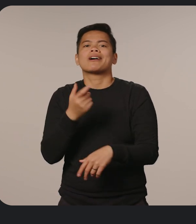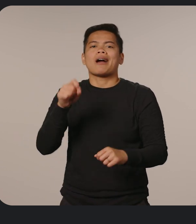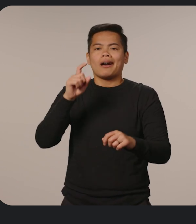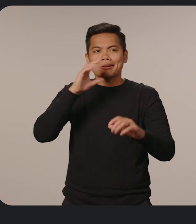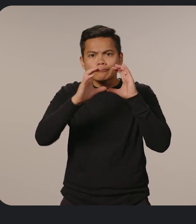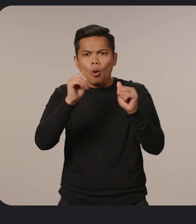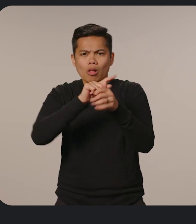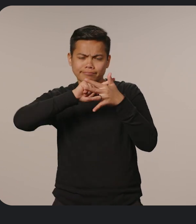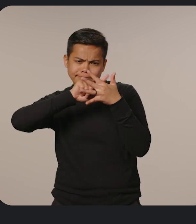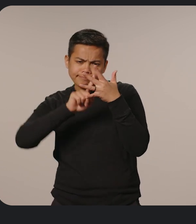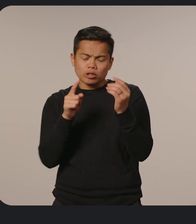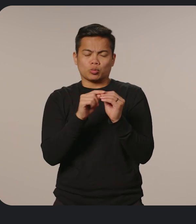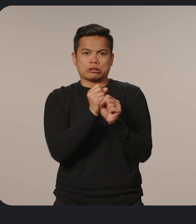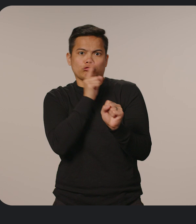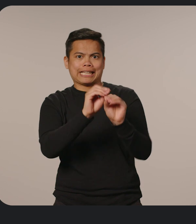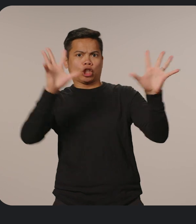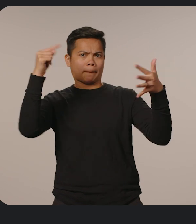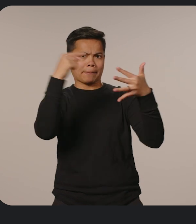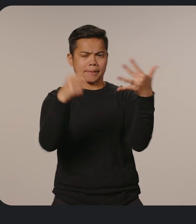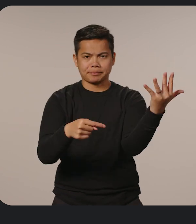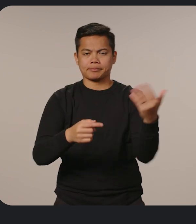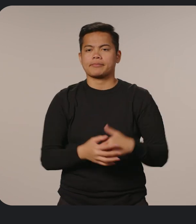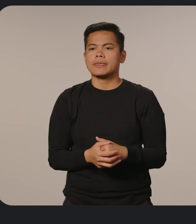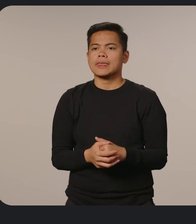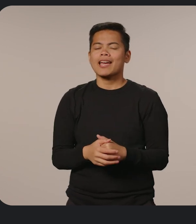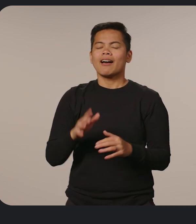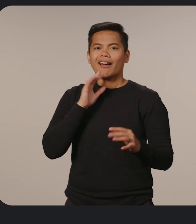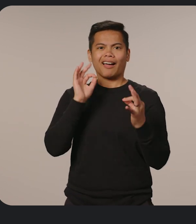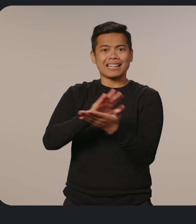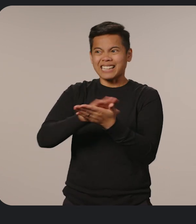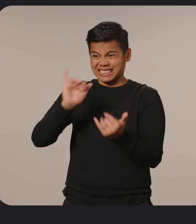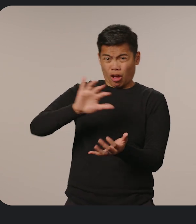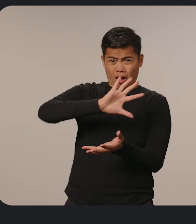to communicate all of this succinctly and clearly